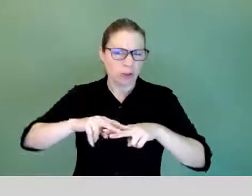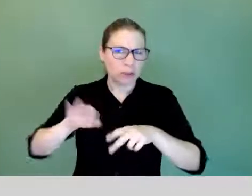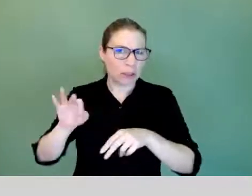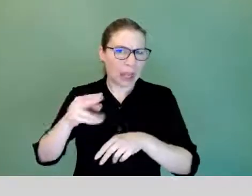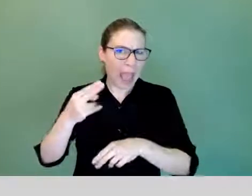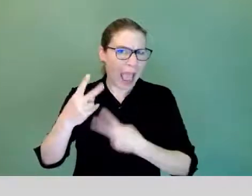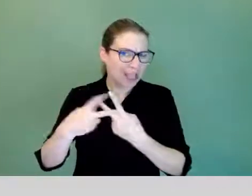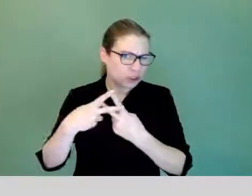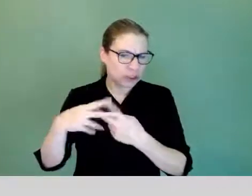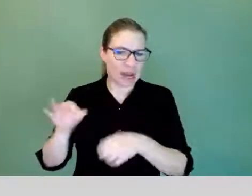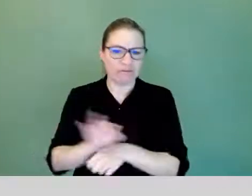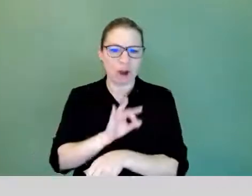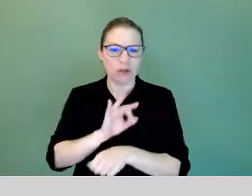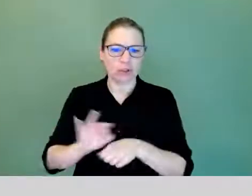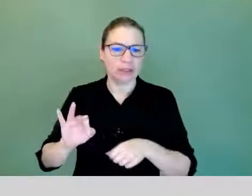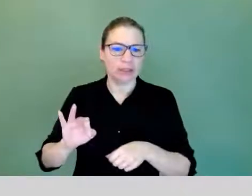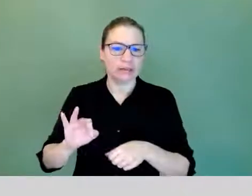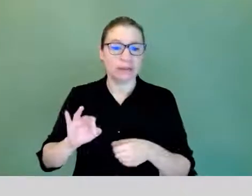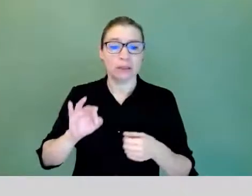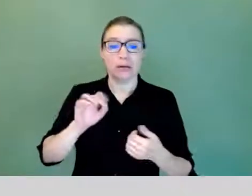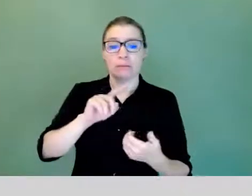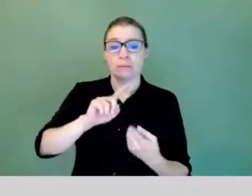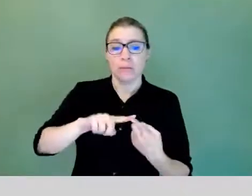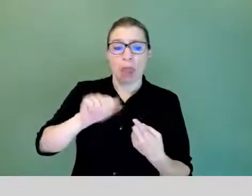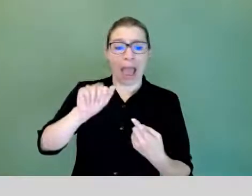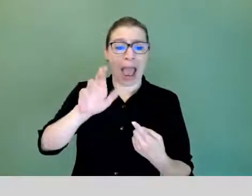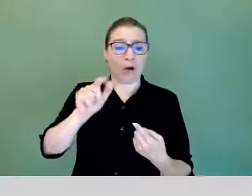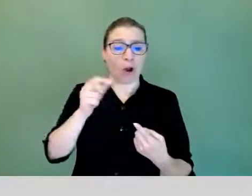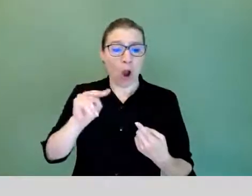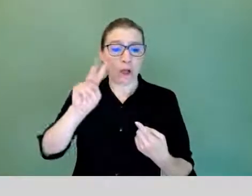such as Argon2, scrypt and bcrypt, et cetera.